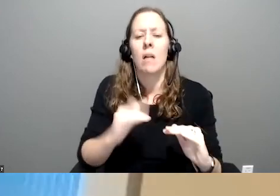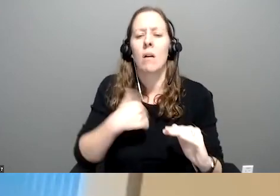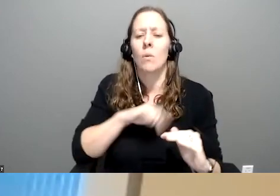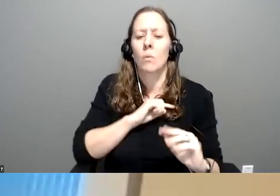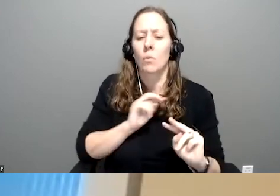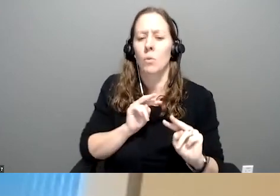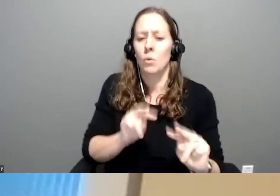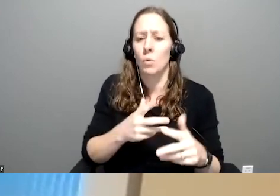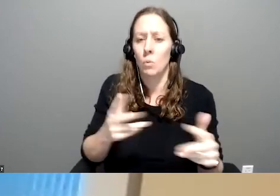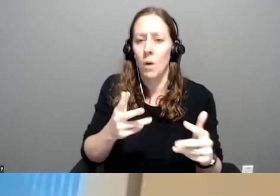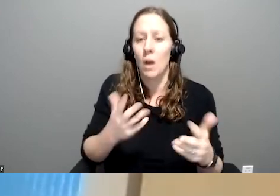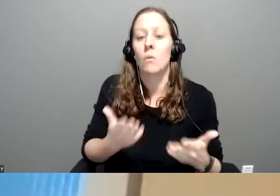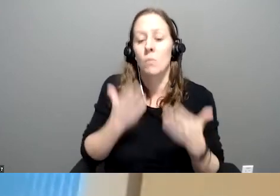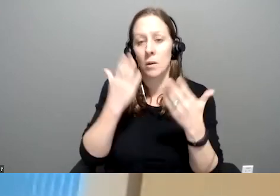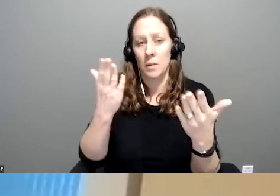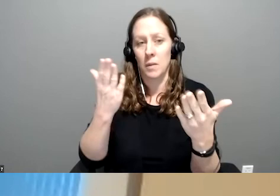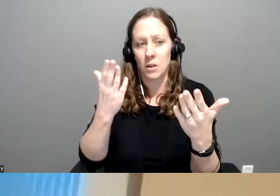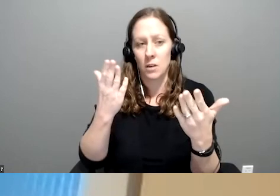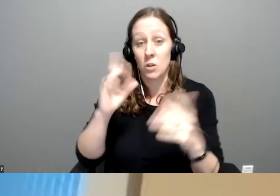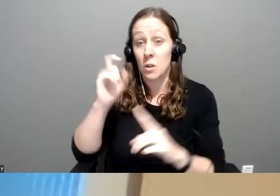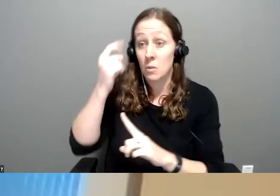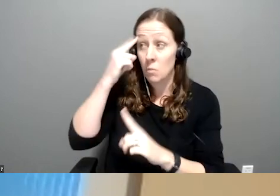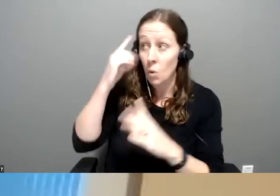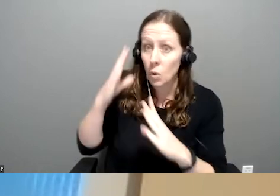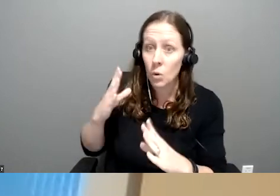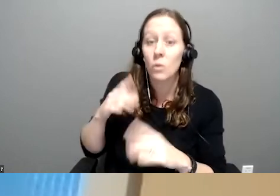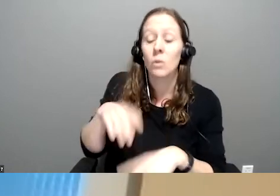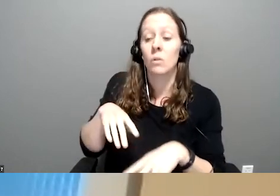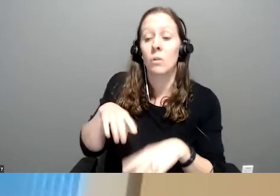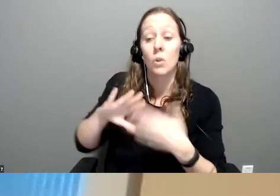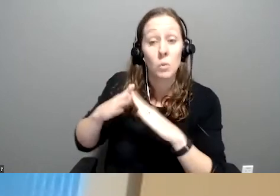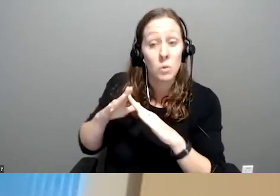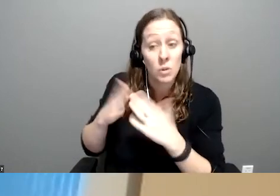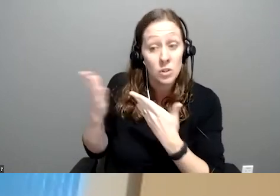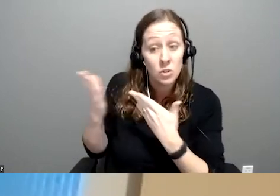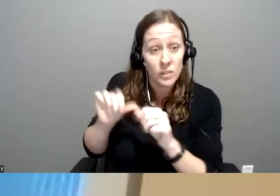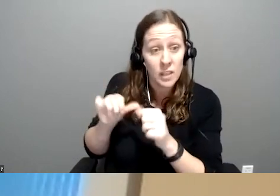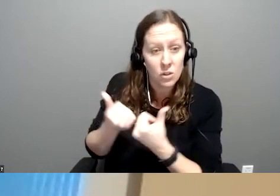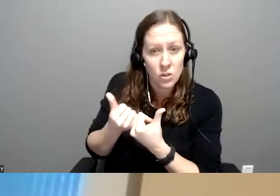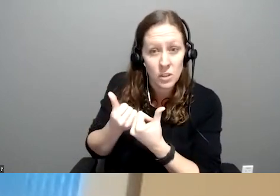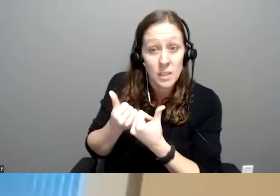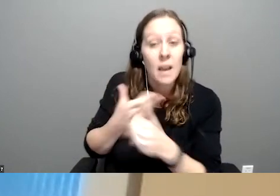out to our employers and community service agencies after the training, and asked them